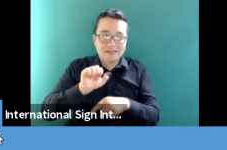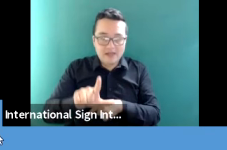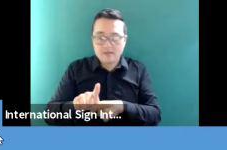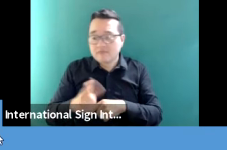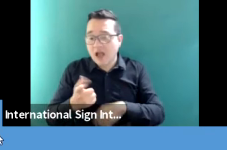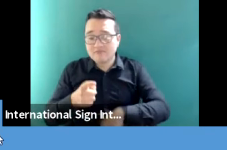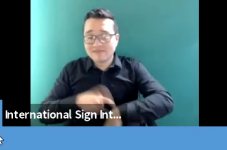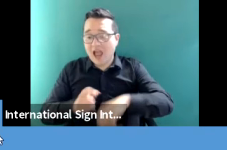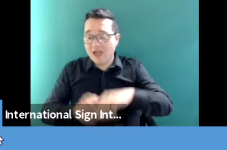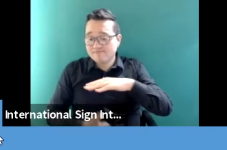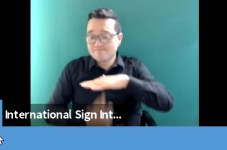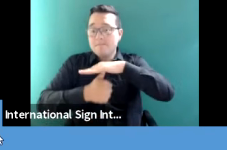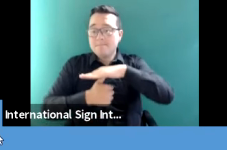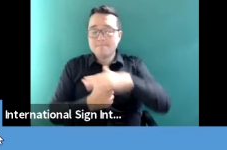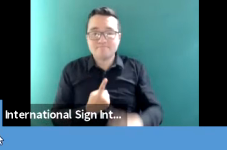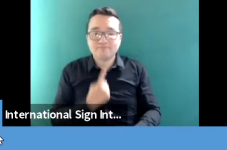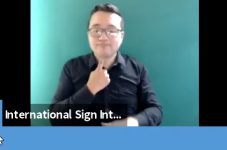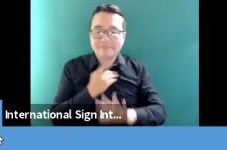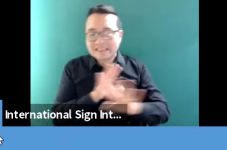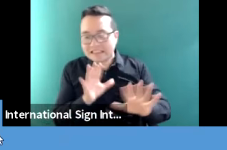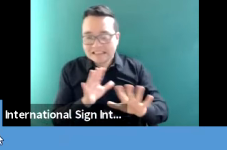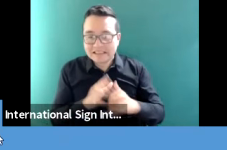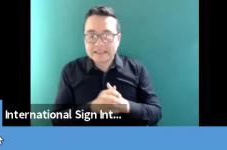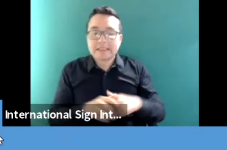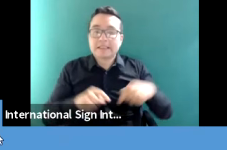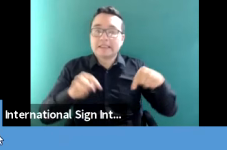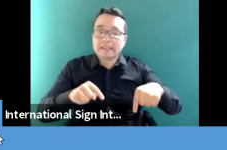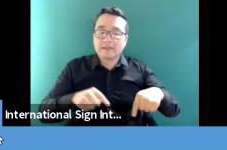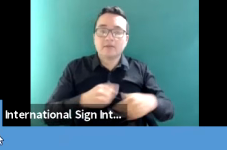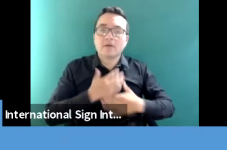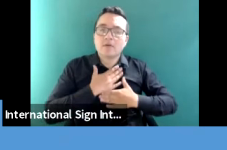Most of the biggest success stories are with people with disabilities, cooperation of the government and private sector working together.